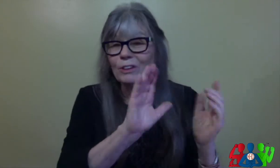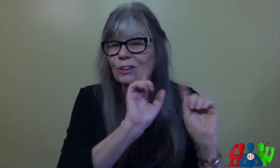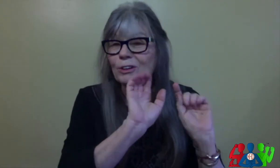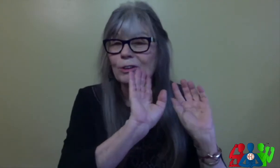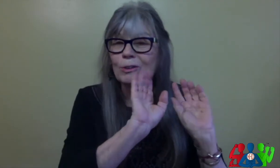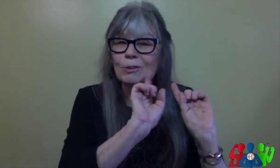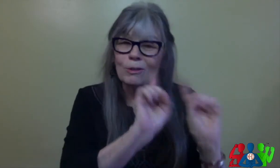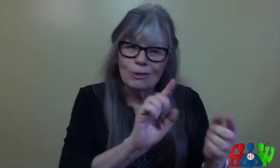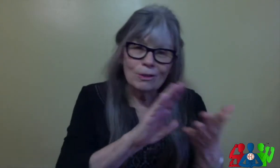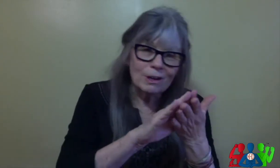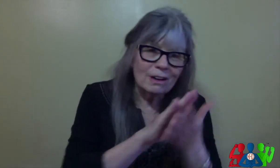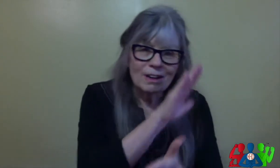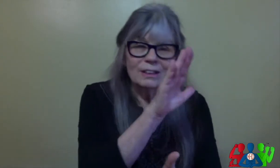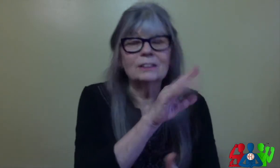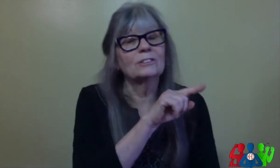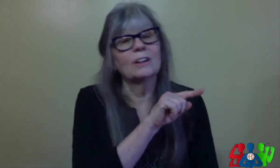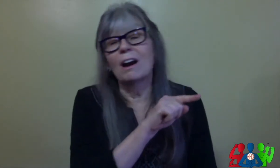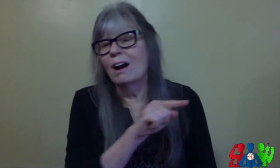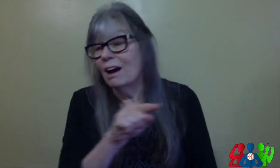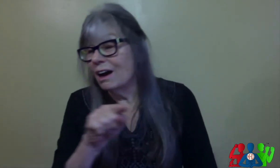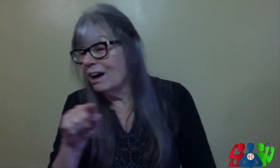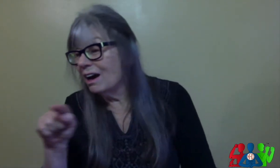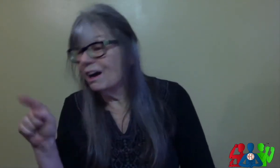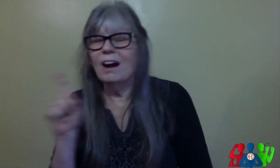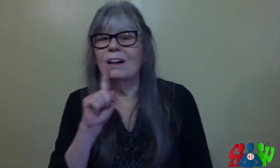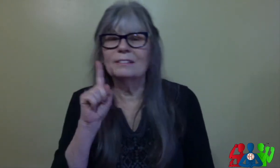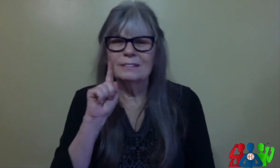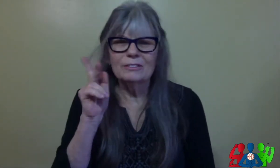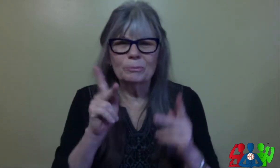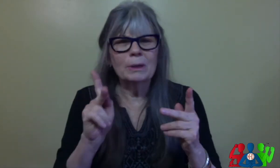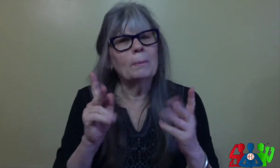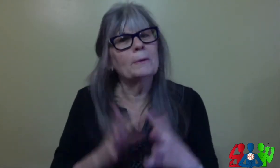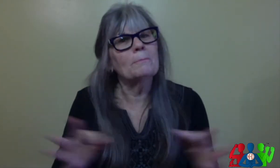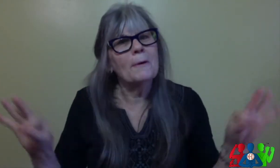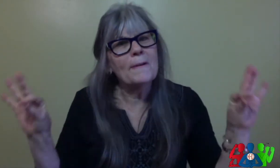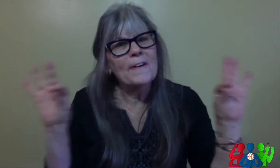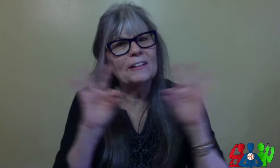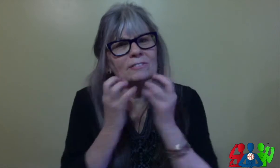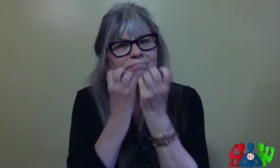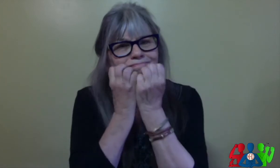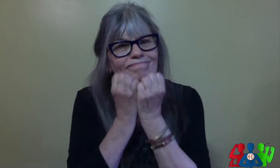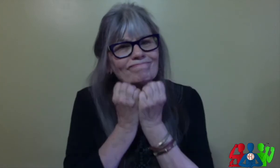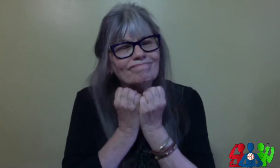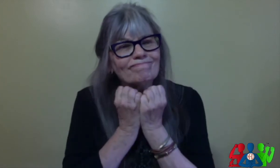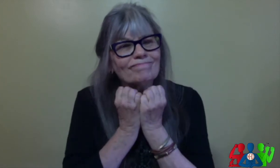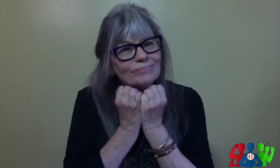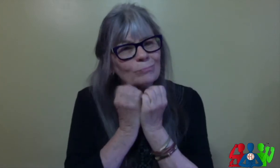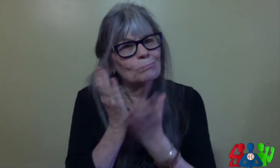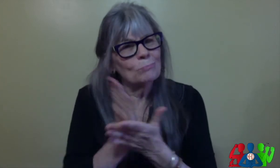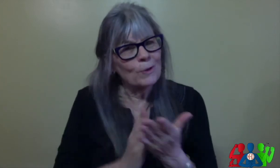or never have learned sign language or have gone to college, but those people are